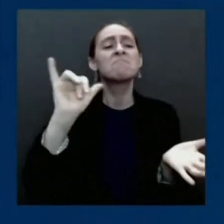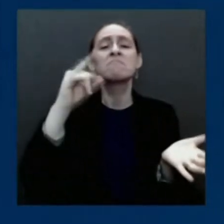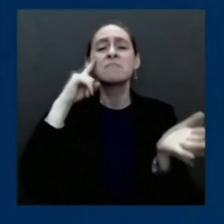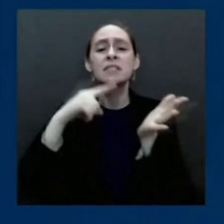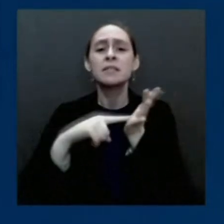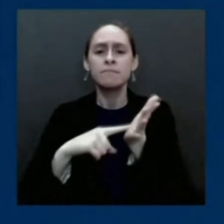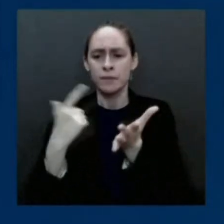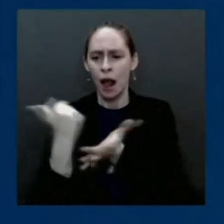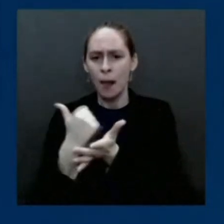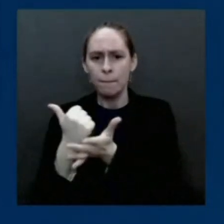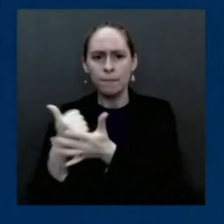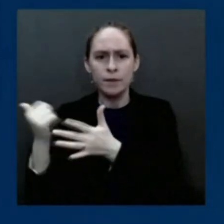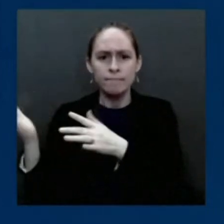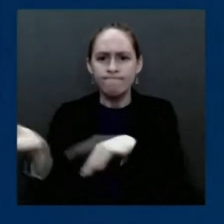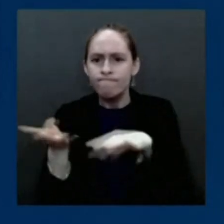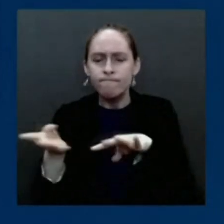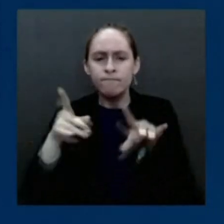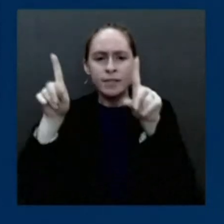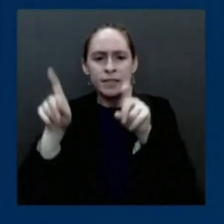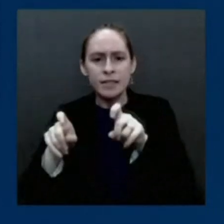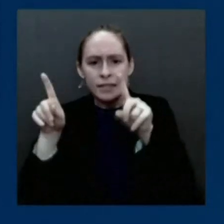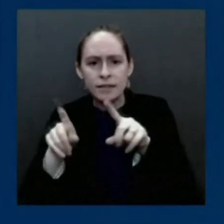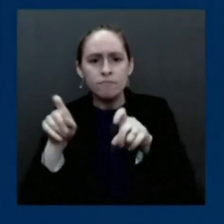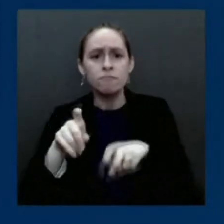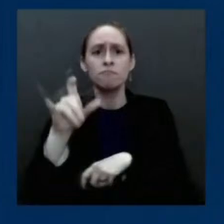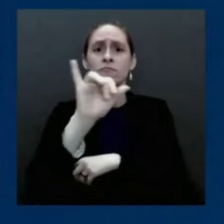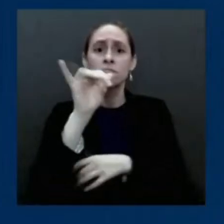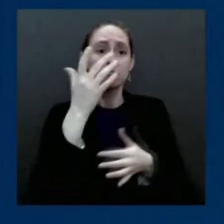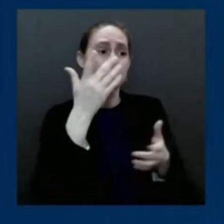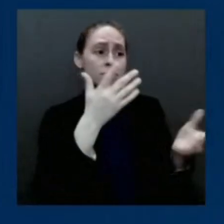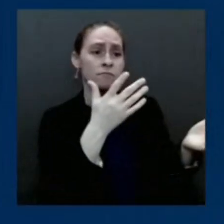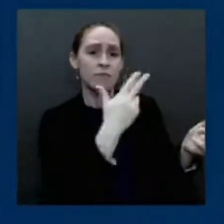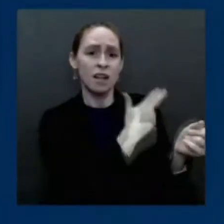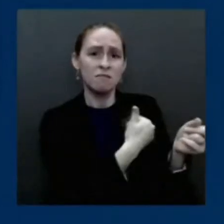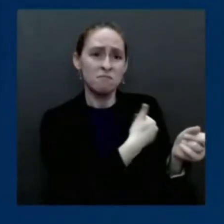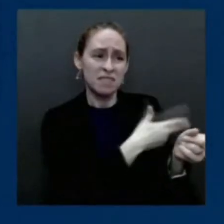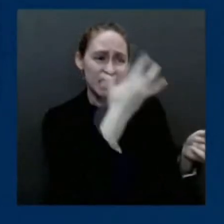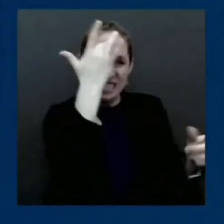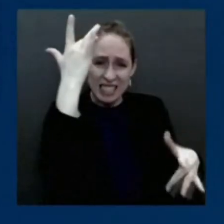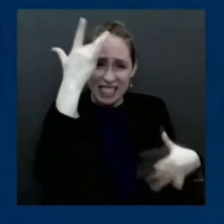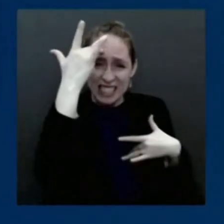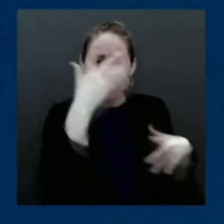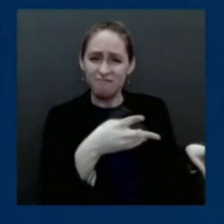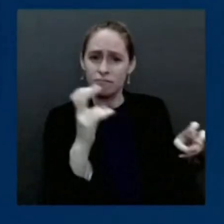RESPONSE FOR VACCINATIONS OF TESTING TO CLINICAL CARE. THESE ARE STATE DEPLOYMENTS